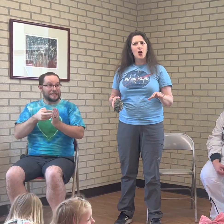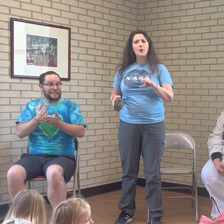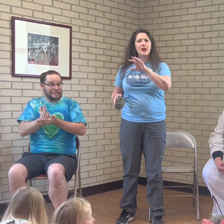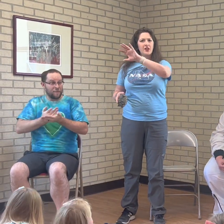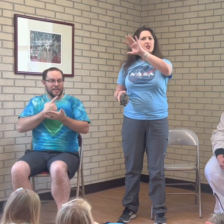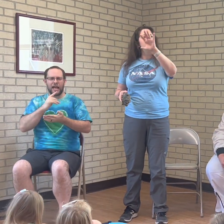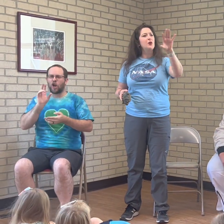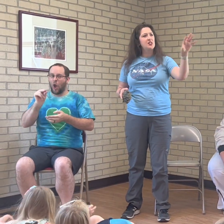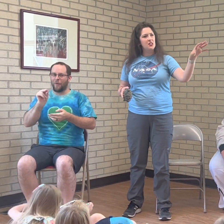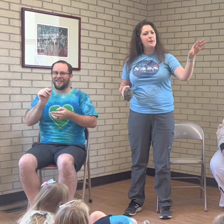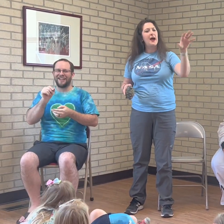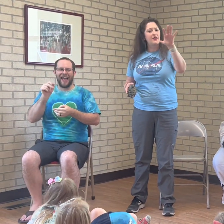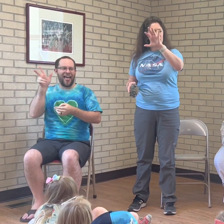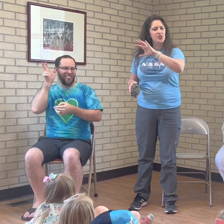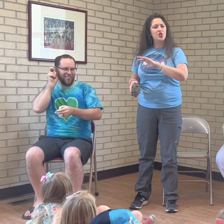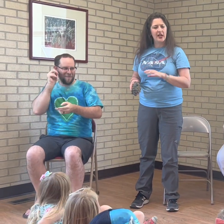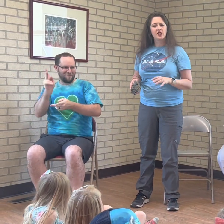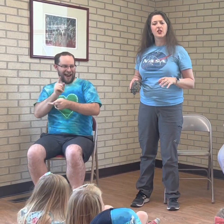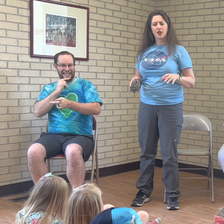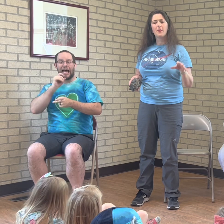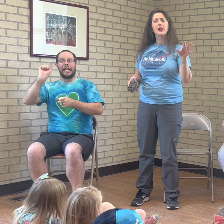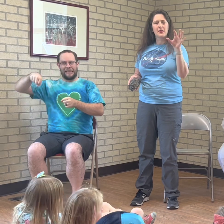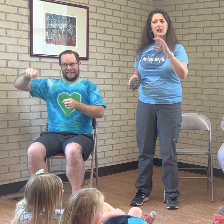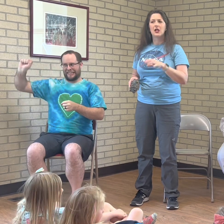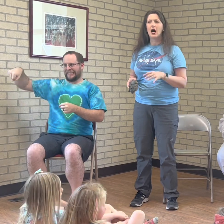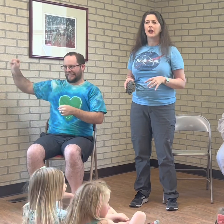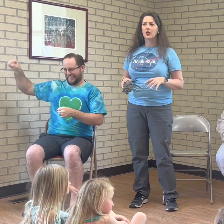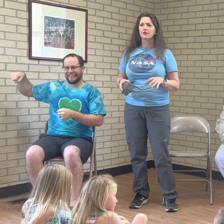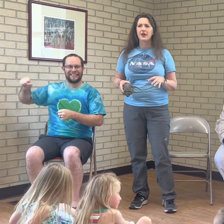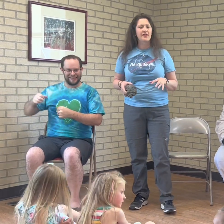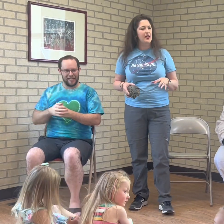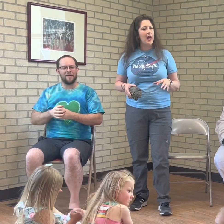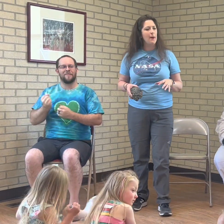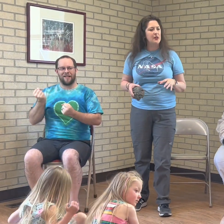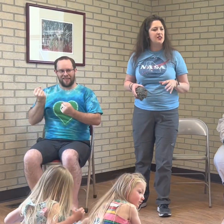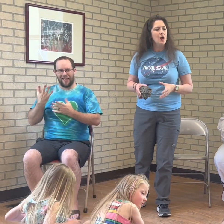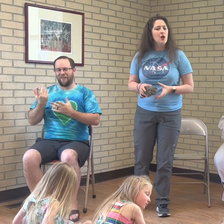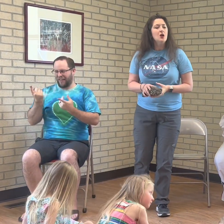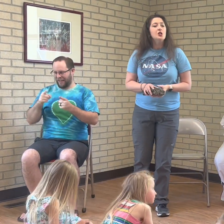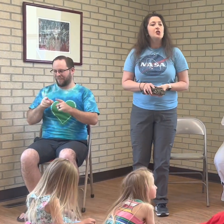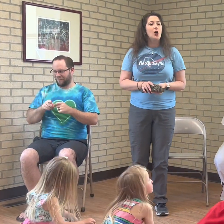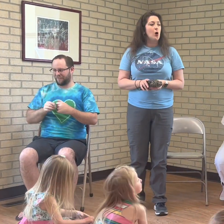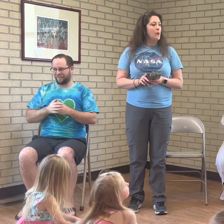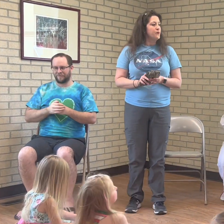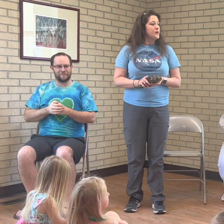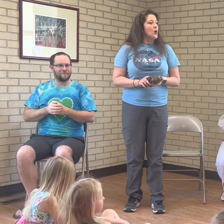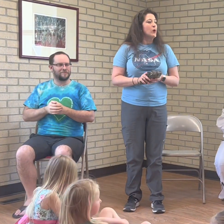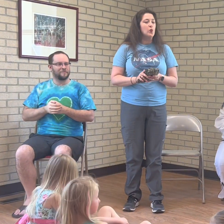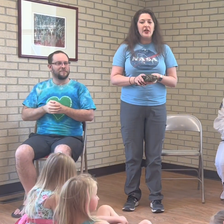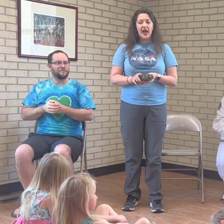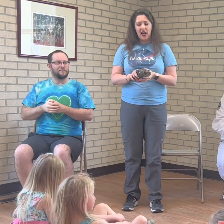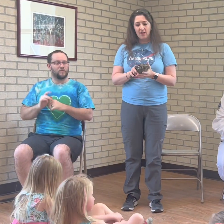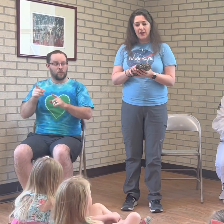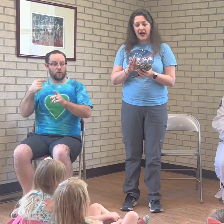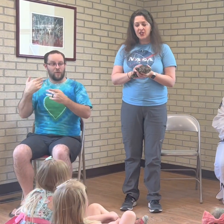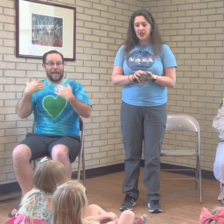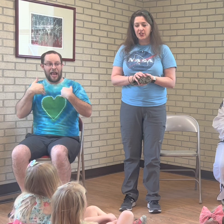but there's some voices in the back that are saying there's a lot of that that happens. So, when we have astronauts do